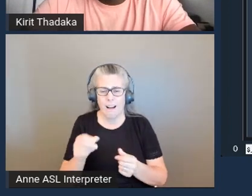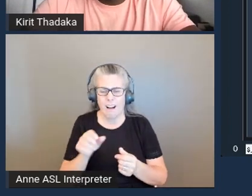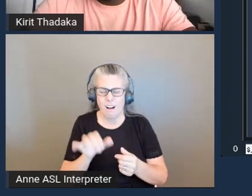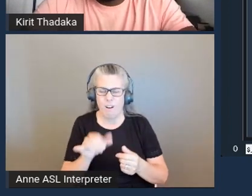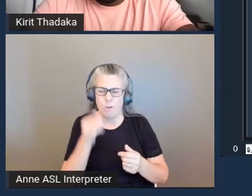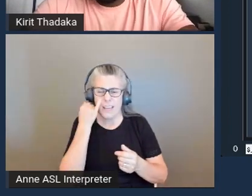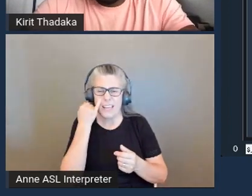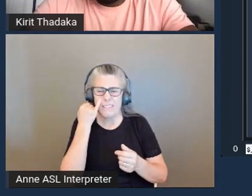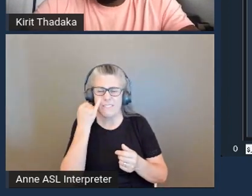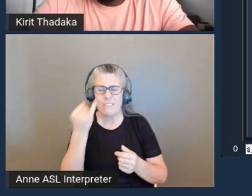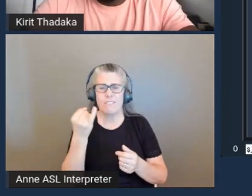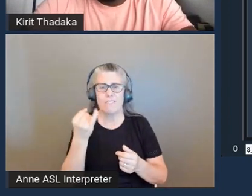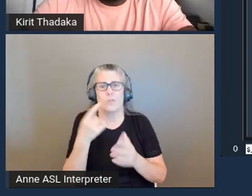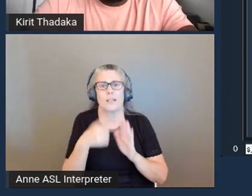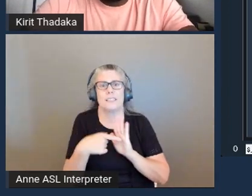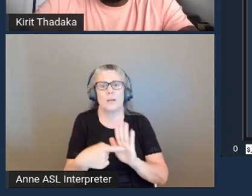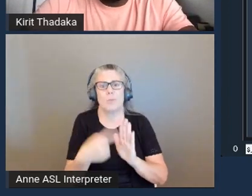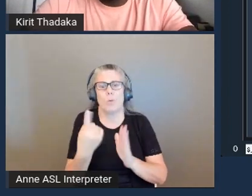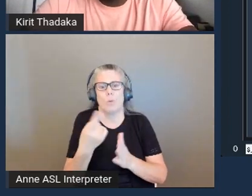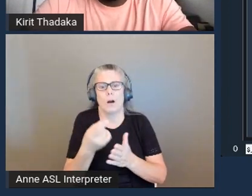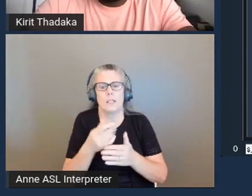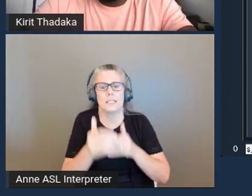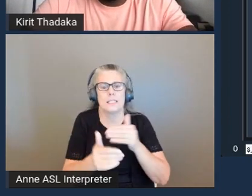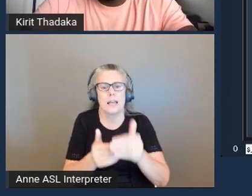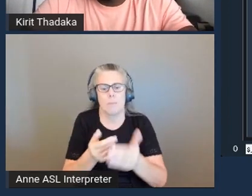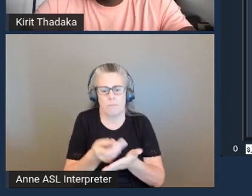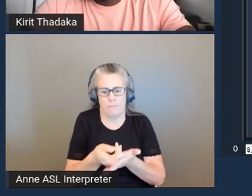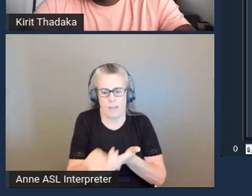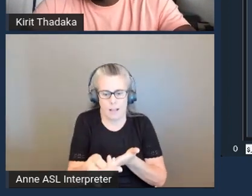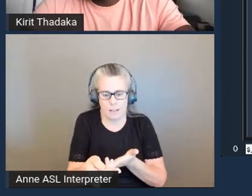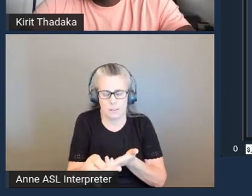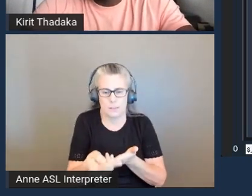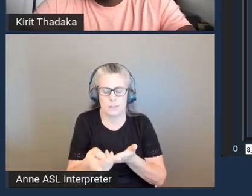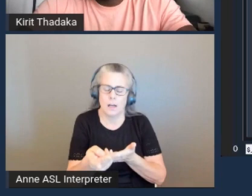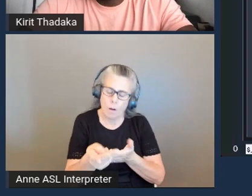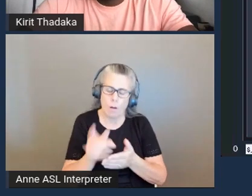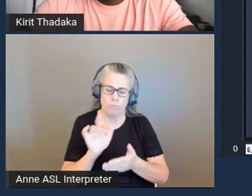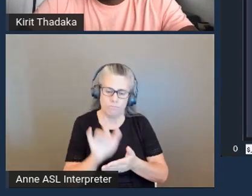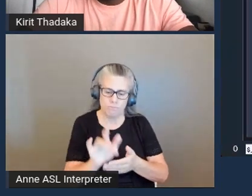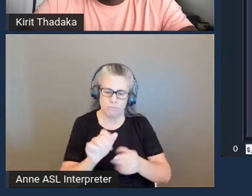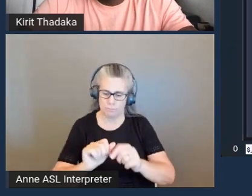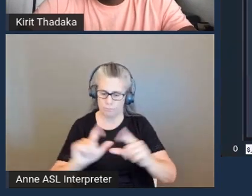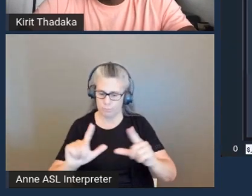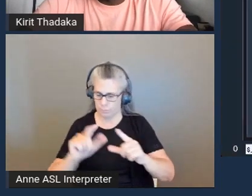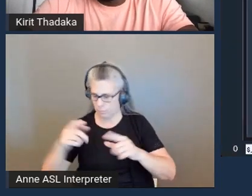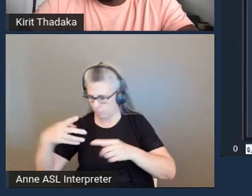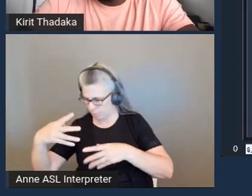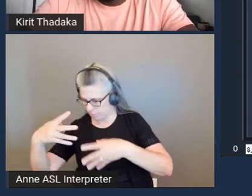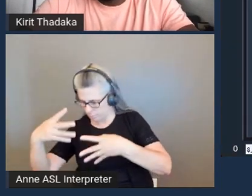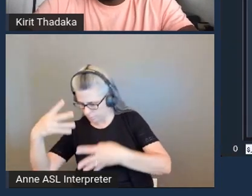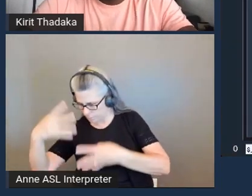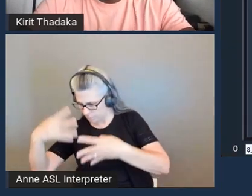I can click on the steps, I can look at the inputs, I can look at the outputs, I can look at the logs,